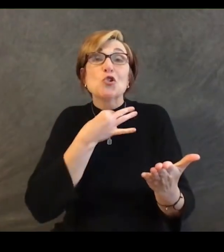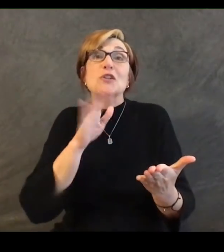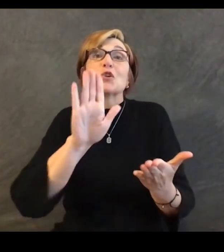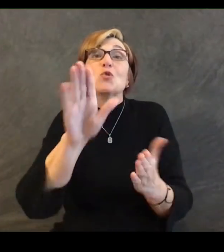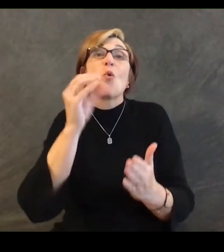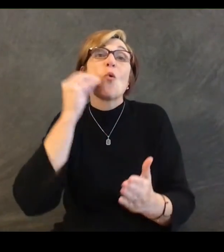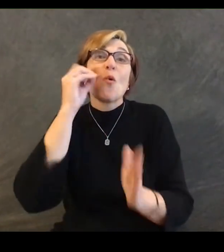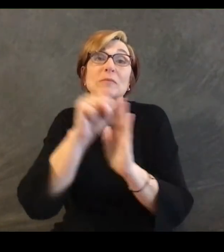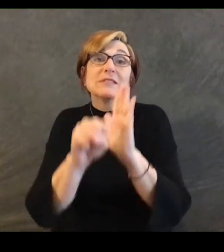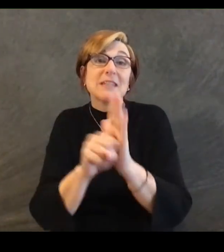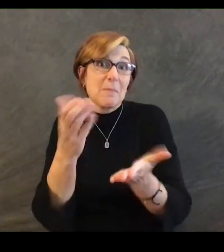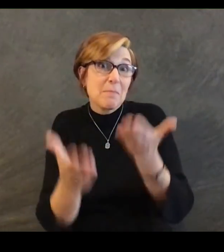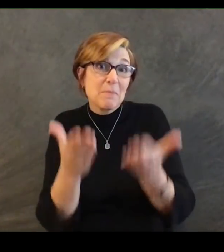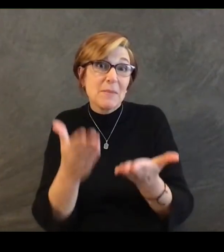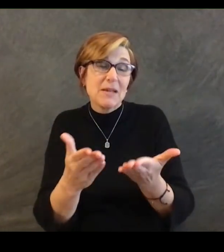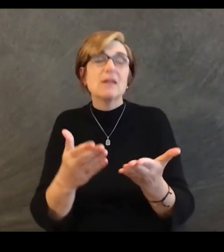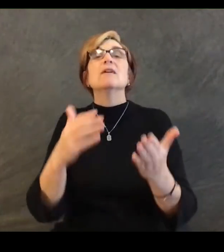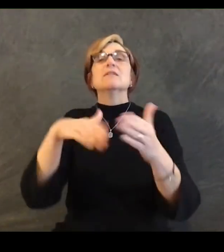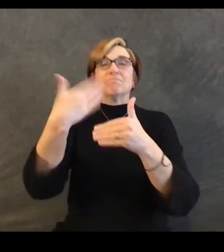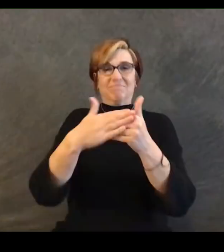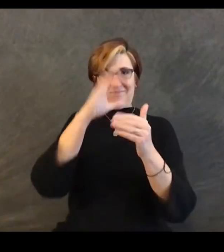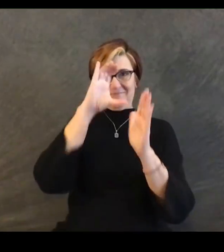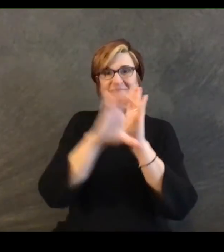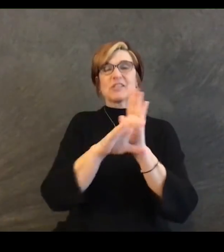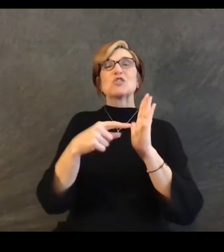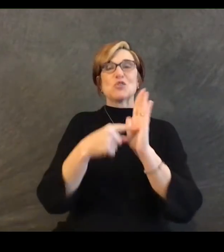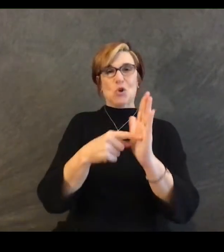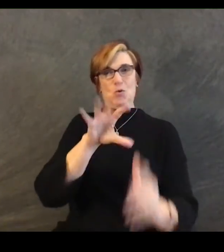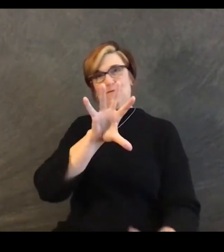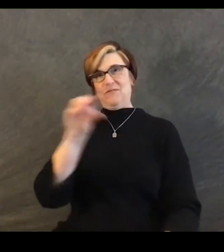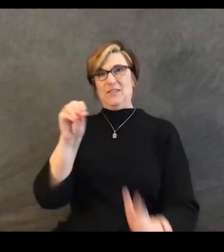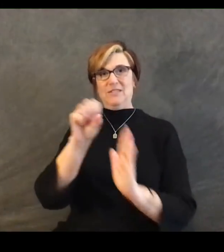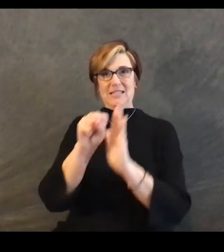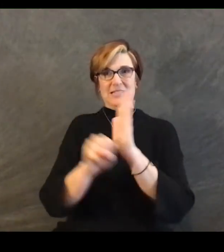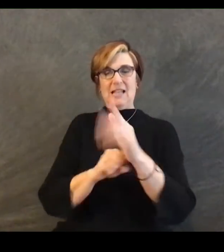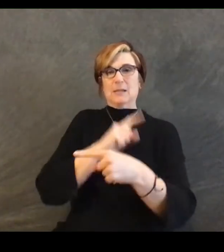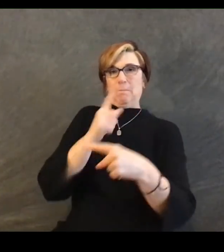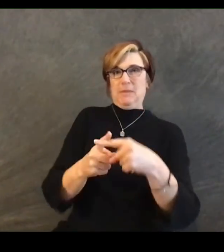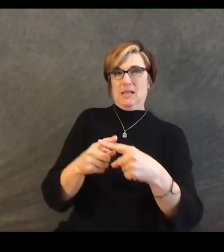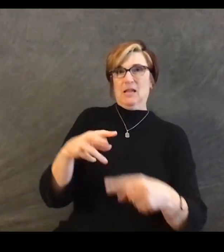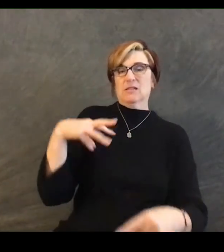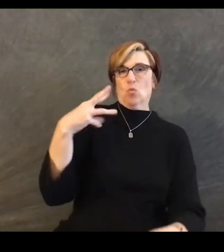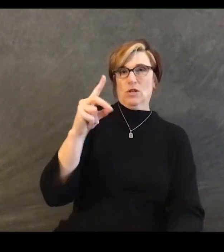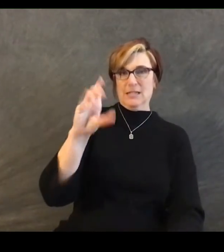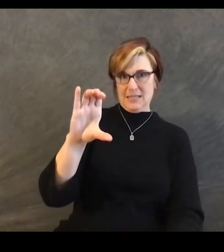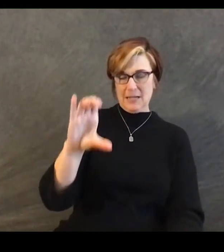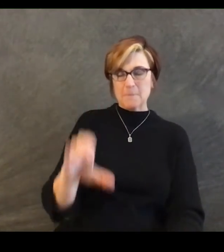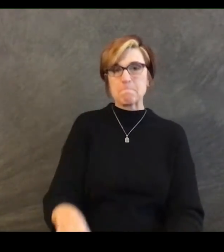50 states and the District of Columbia but I think it shows in stark reality